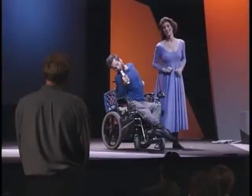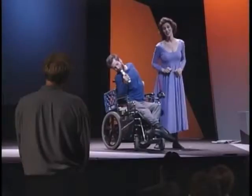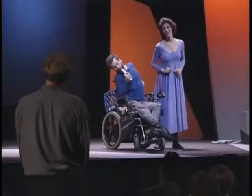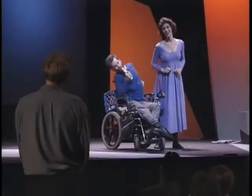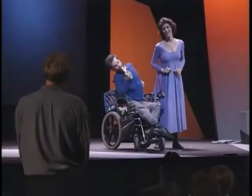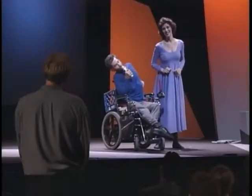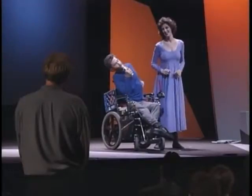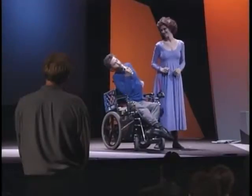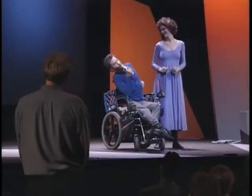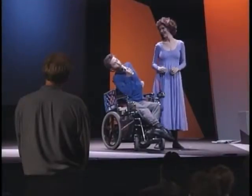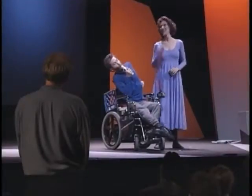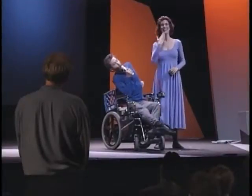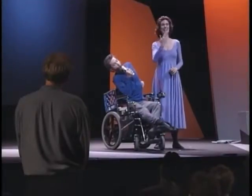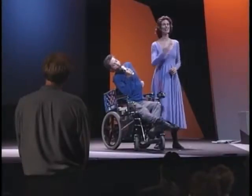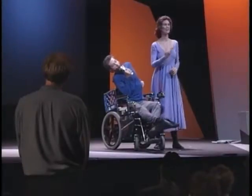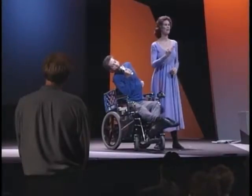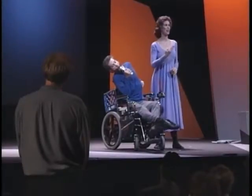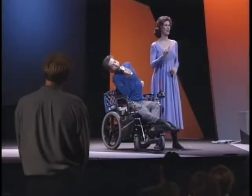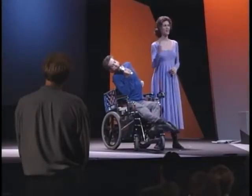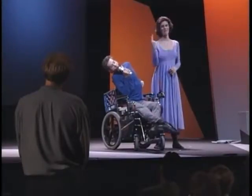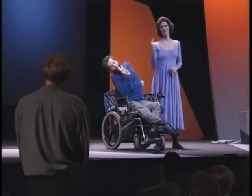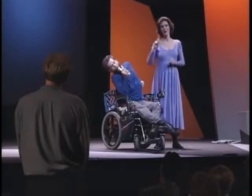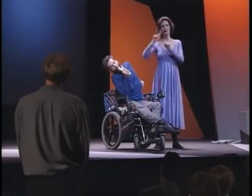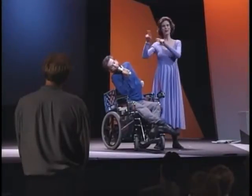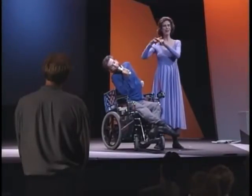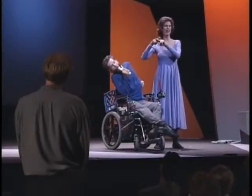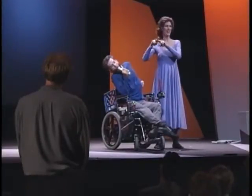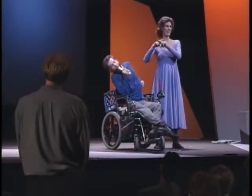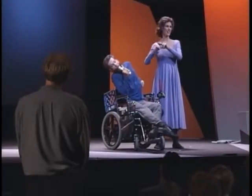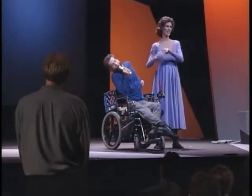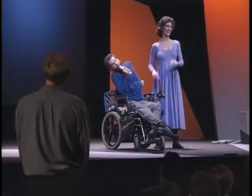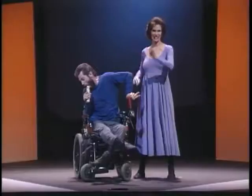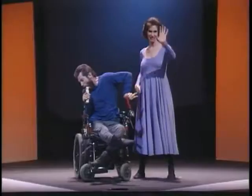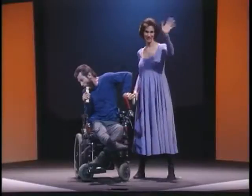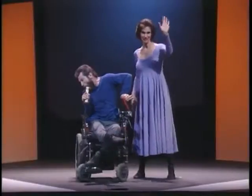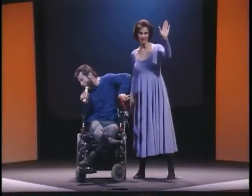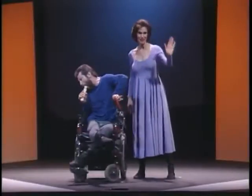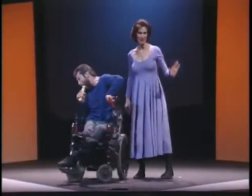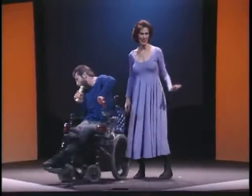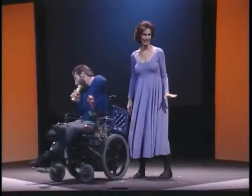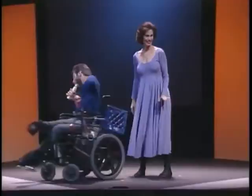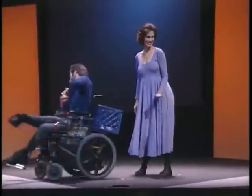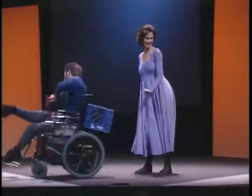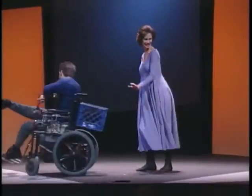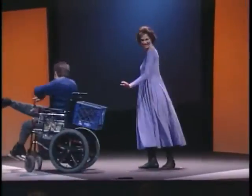want thank you very much we've got to catch a train